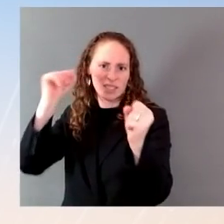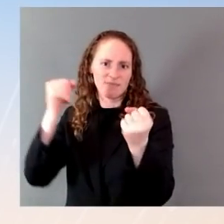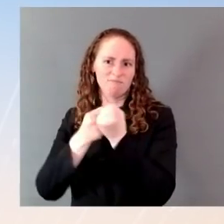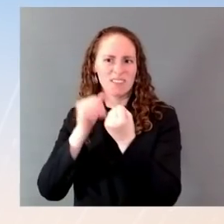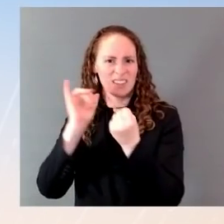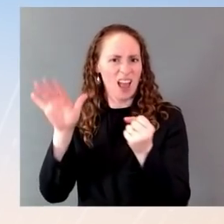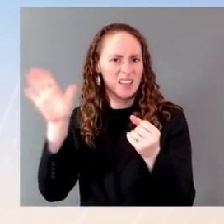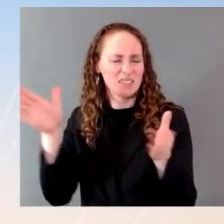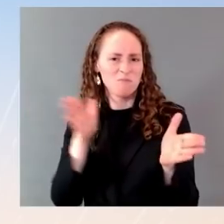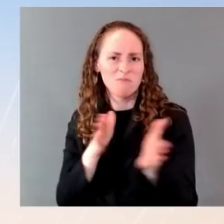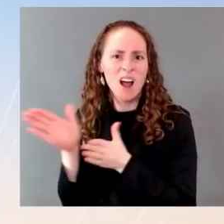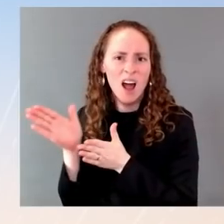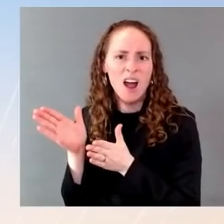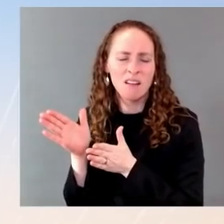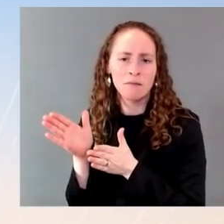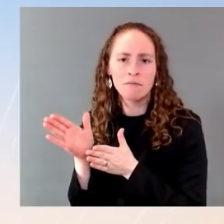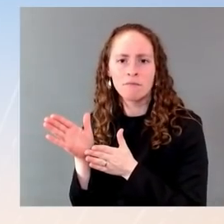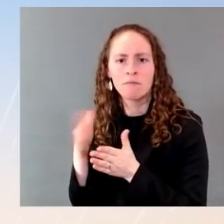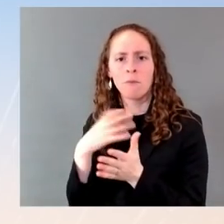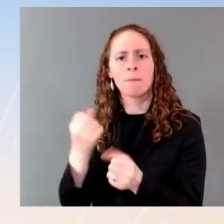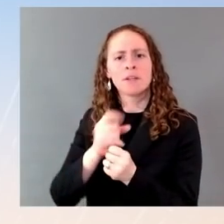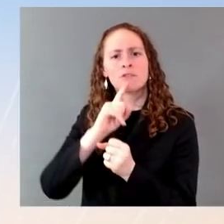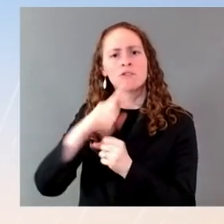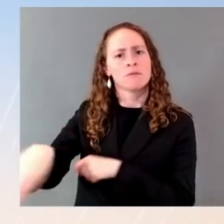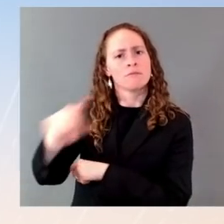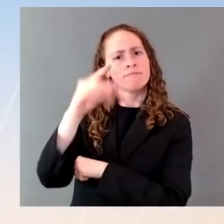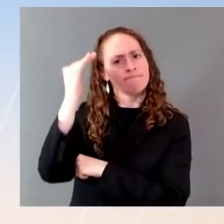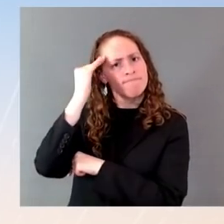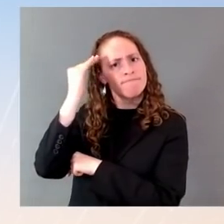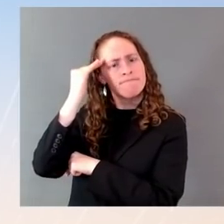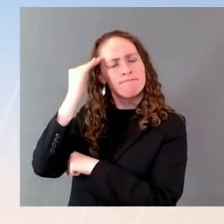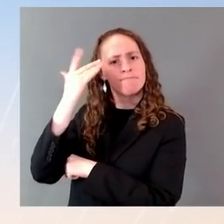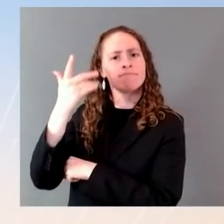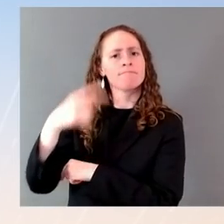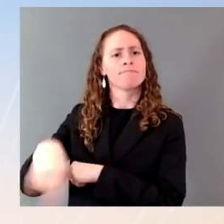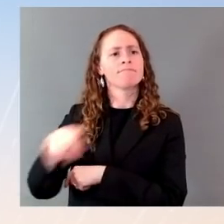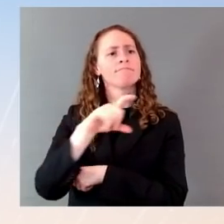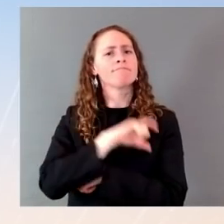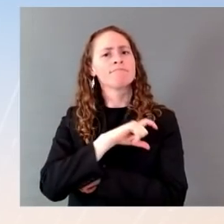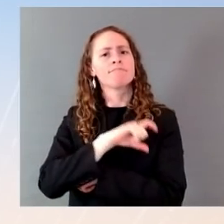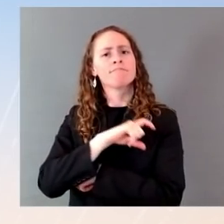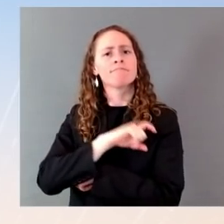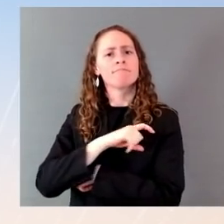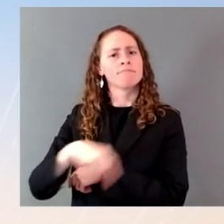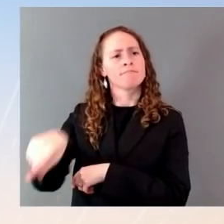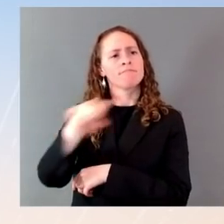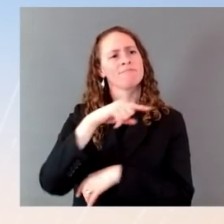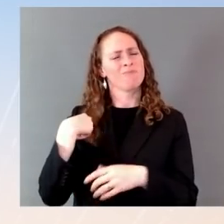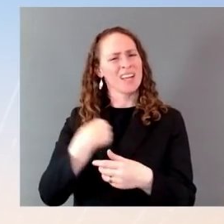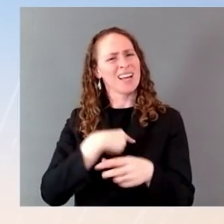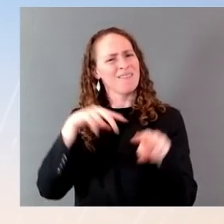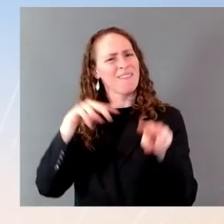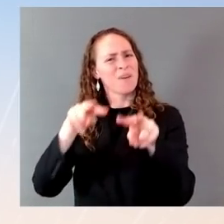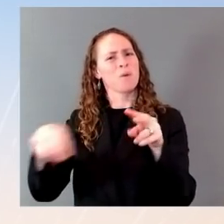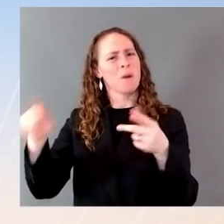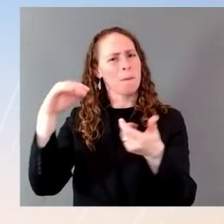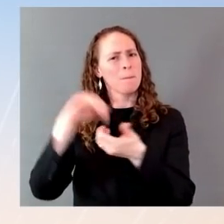these retail thefts across the country. Go ahead, Kristen. >> The Press: Jen, thank you. I have a foreign policy and a domestic. Ms. Psaki: Great. Okay. The Press: I'll start with the foreign policy. It's a big-picture question.